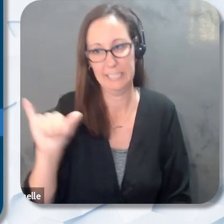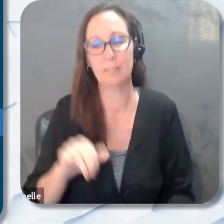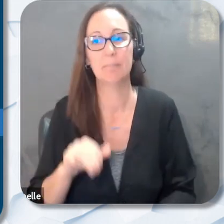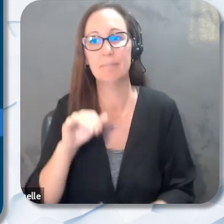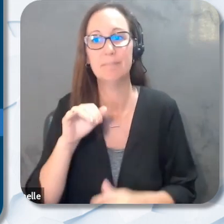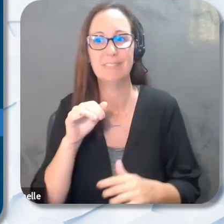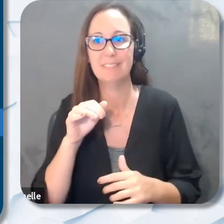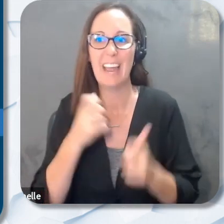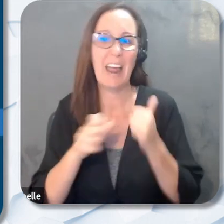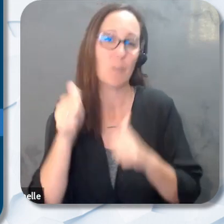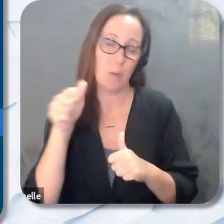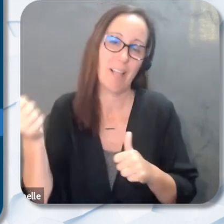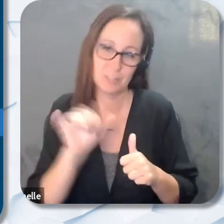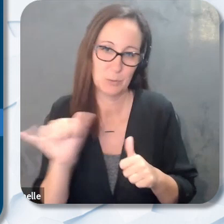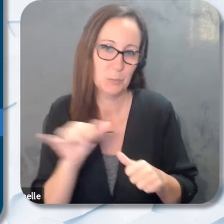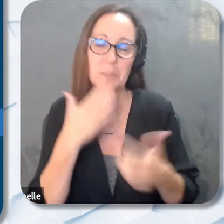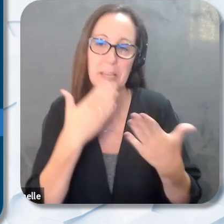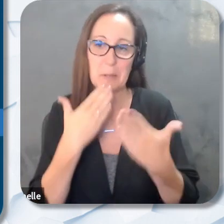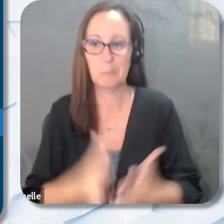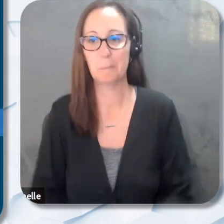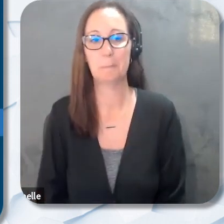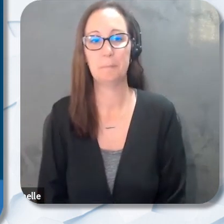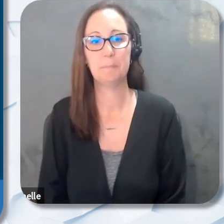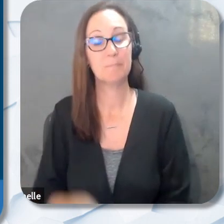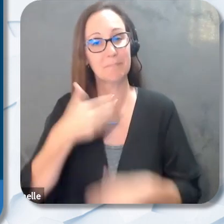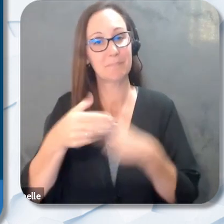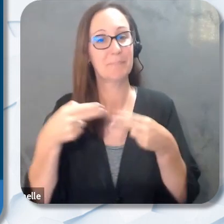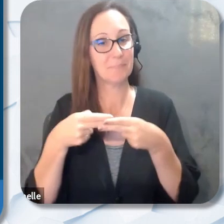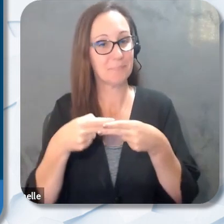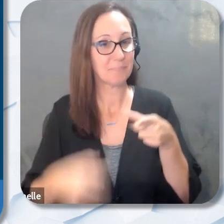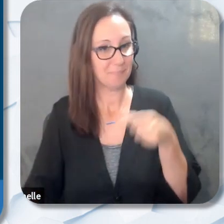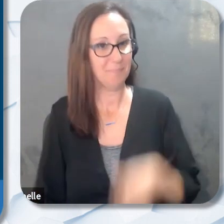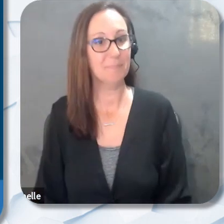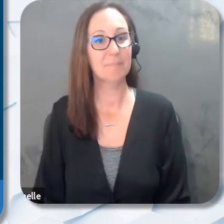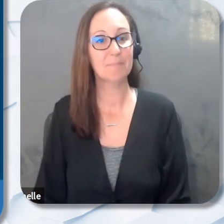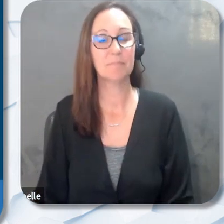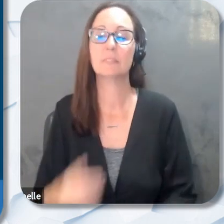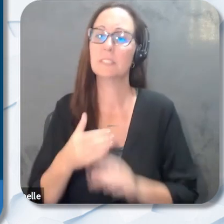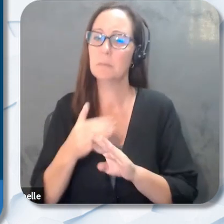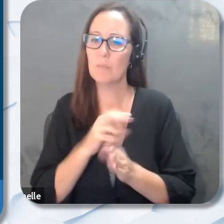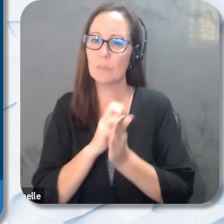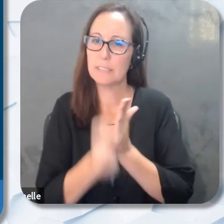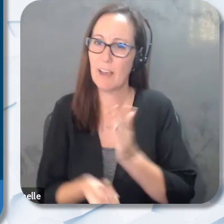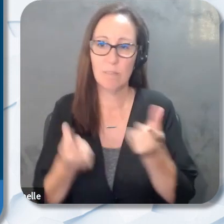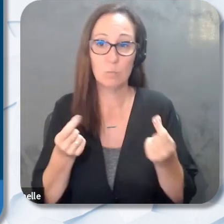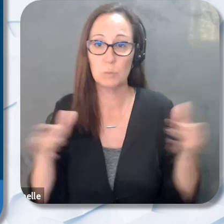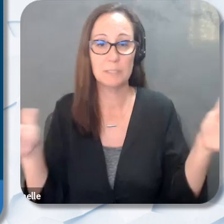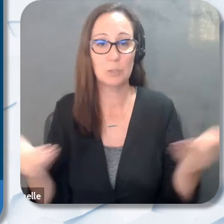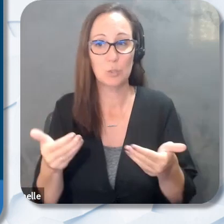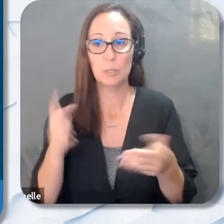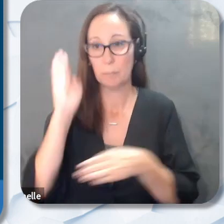everyone else next slide. Before we dive in, let me introduce to you our presenters today,